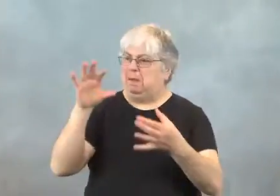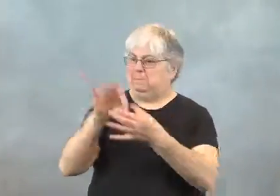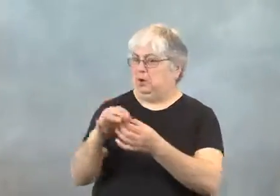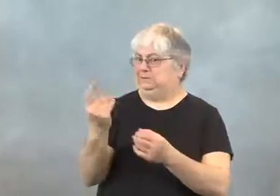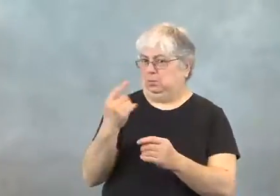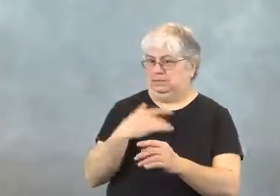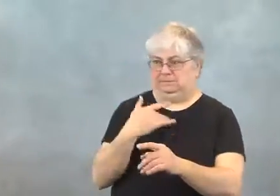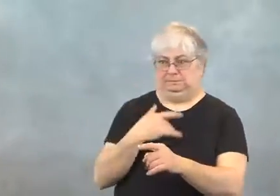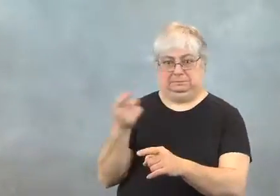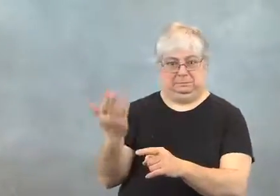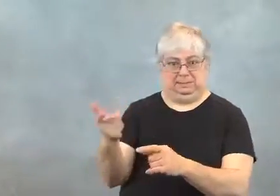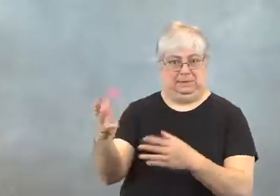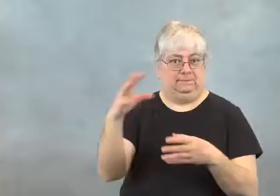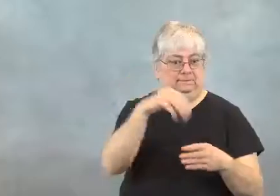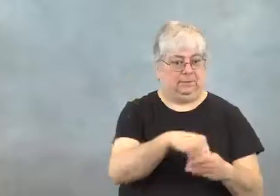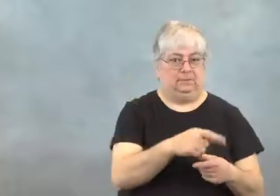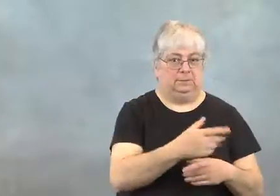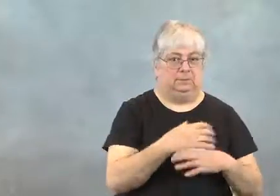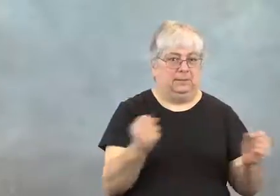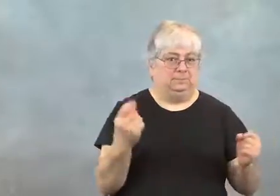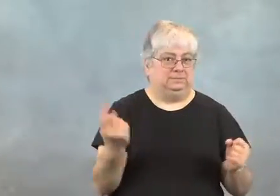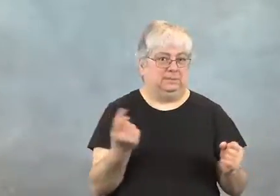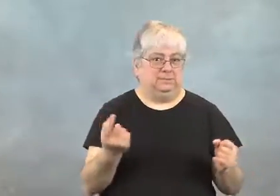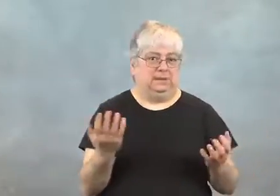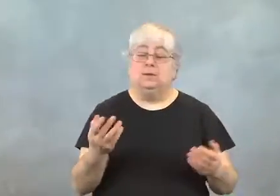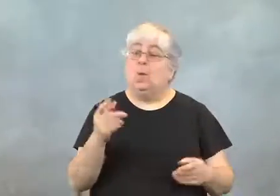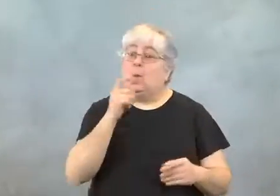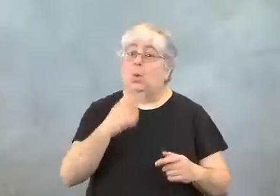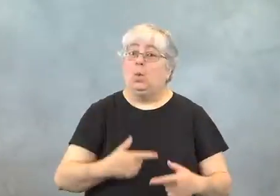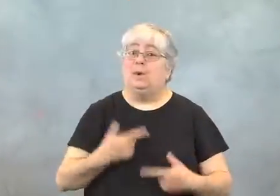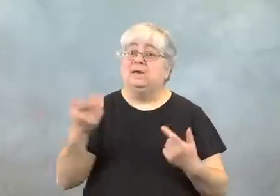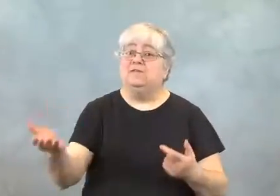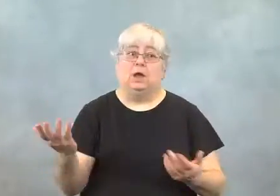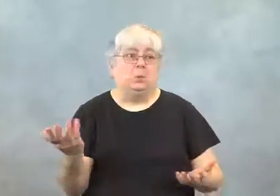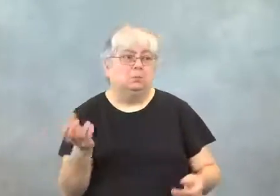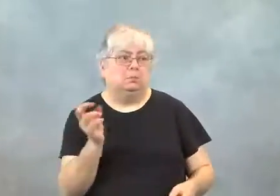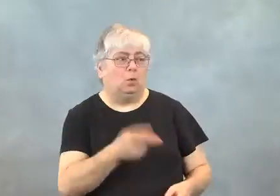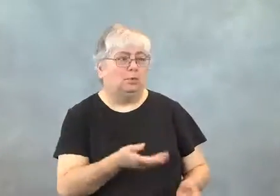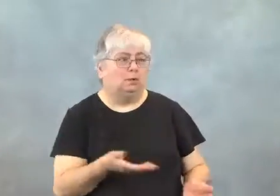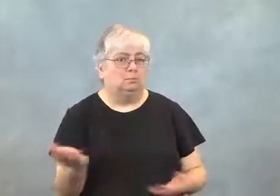Apparently there is some connection to the bombing.